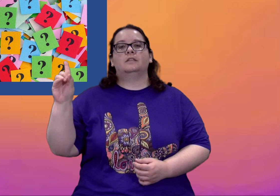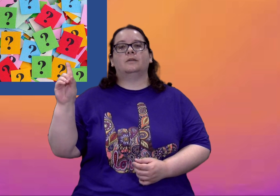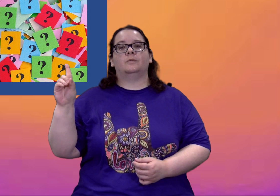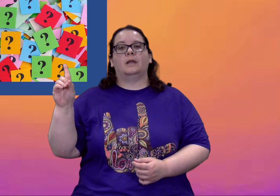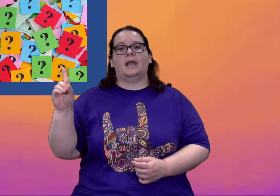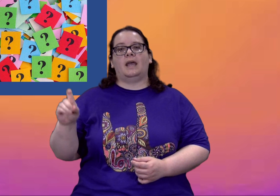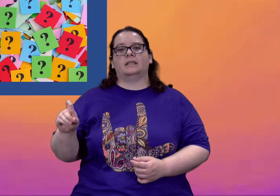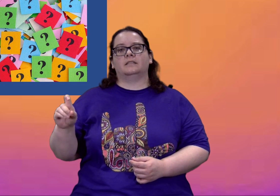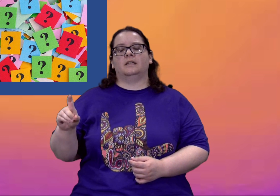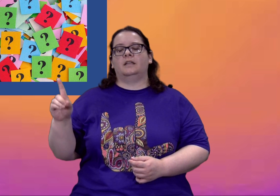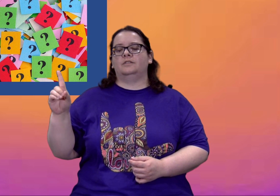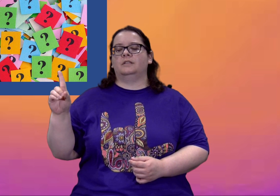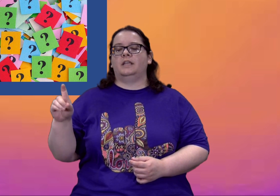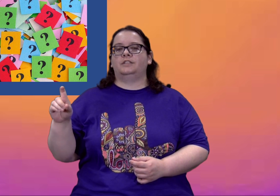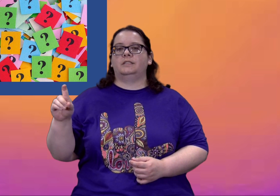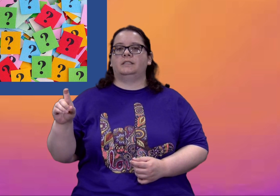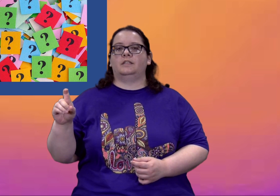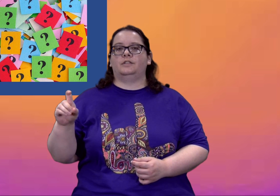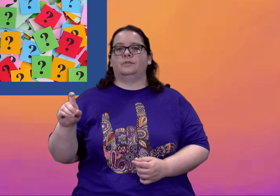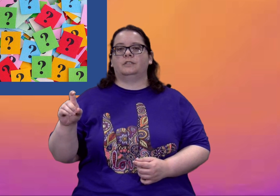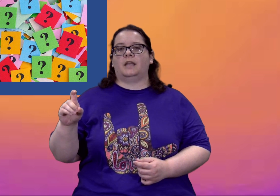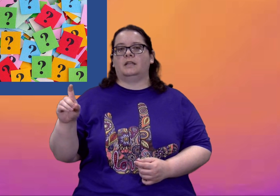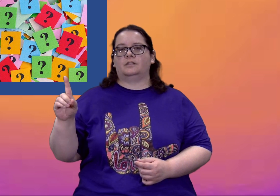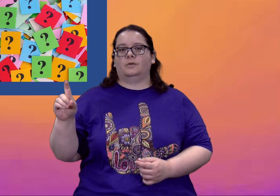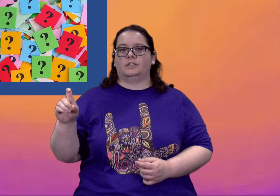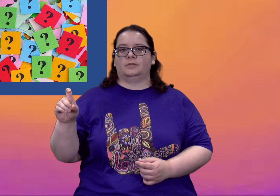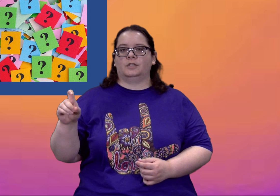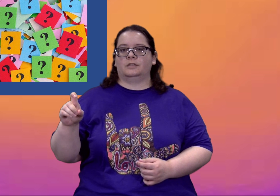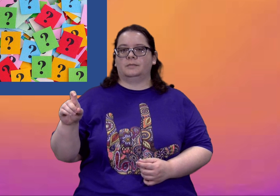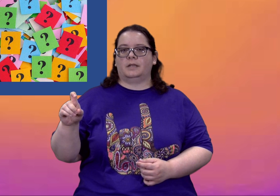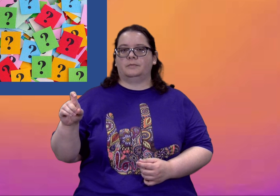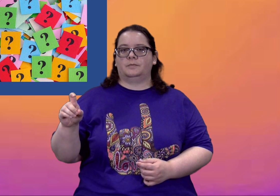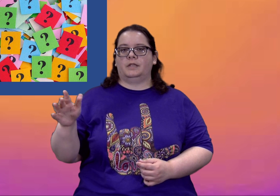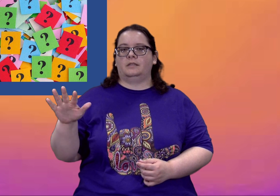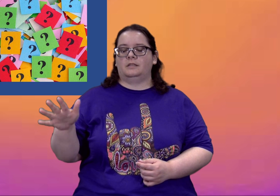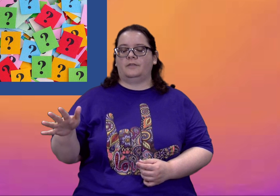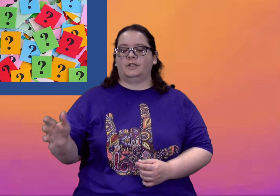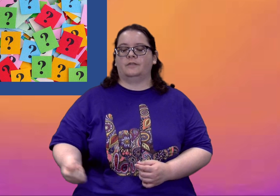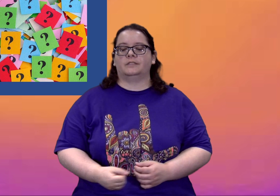So, ask. And you'll occasionally see it used as a question mark. Sometimes, but not very often.